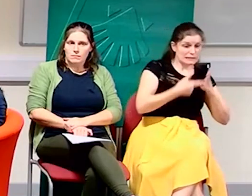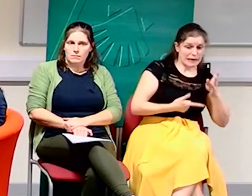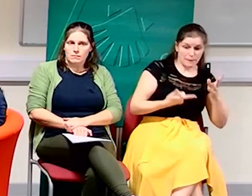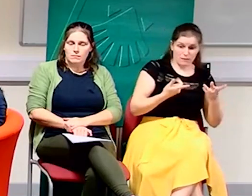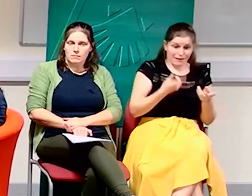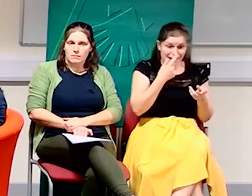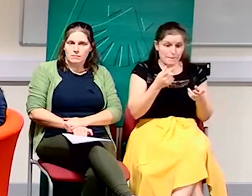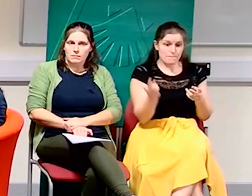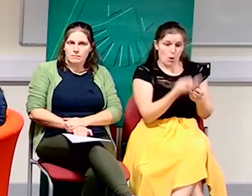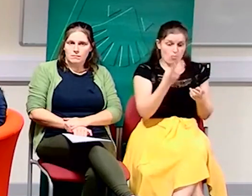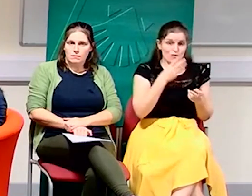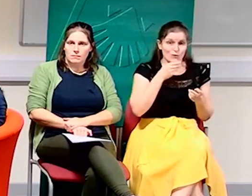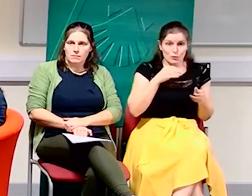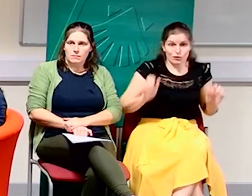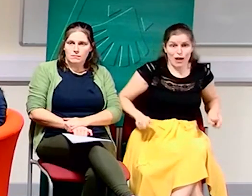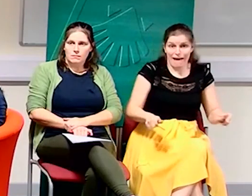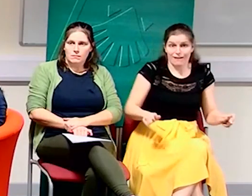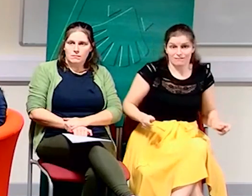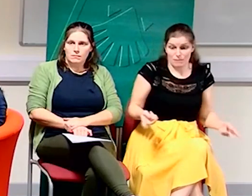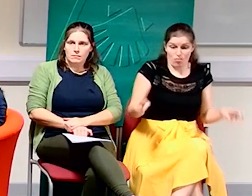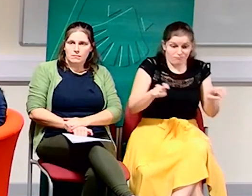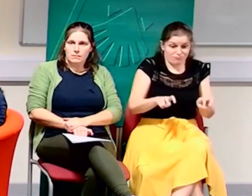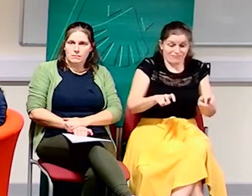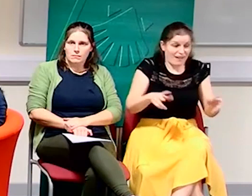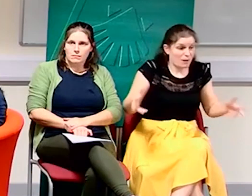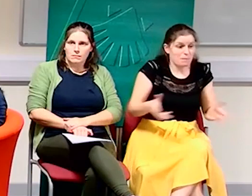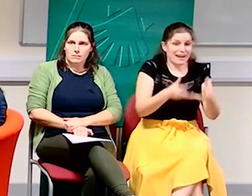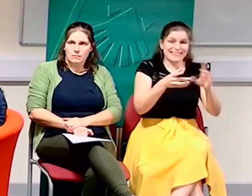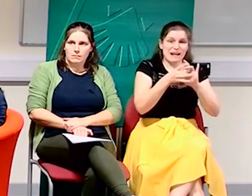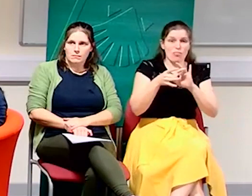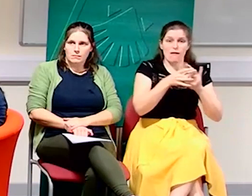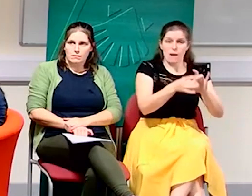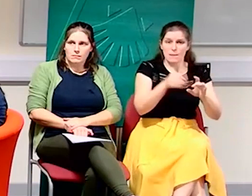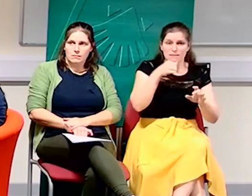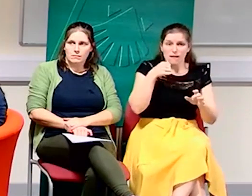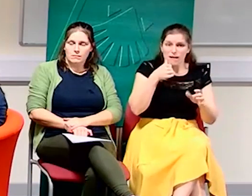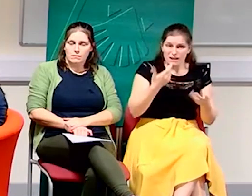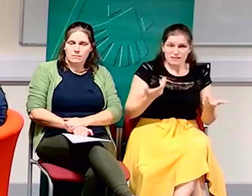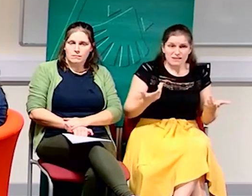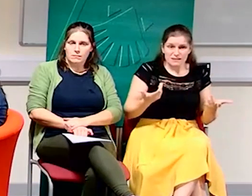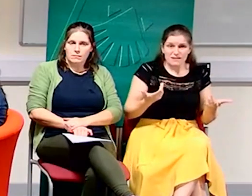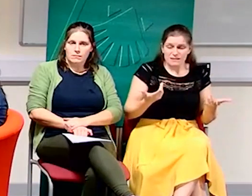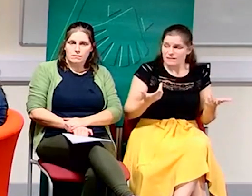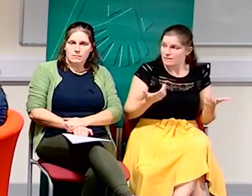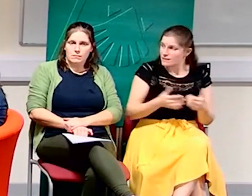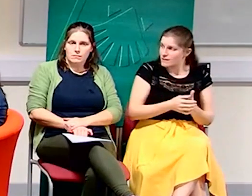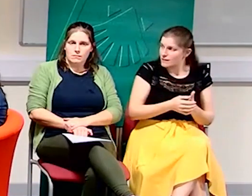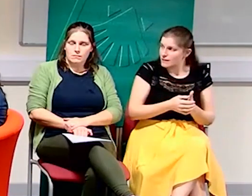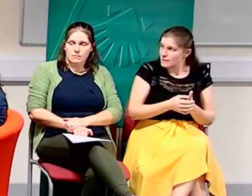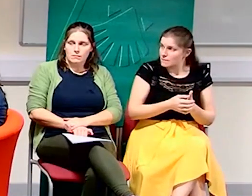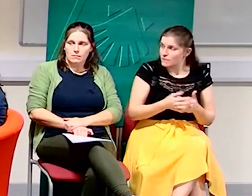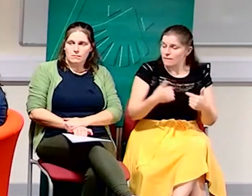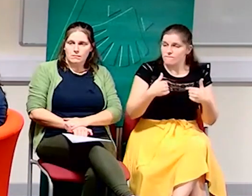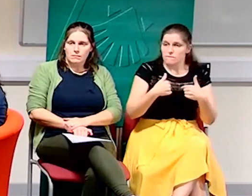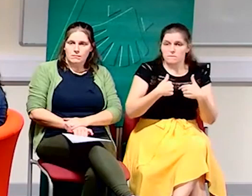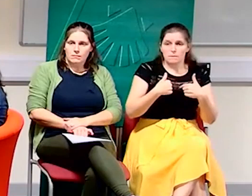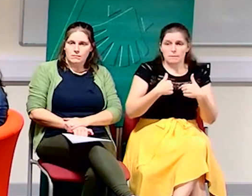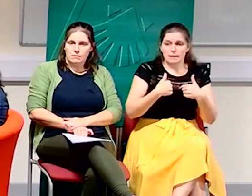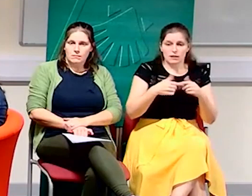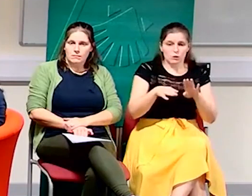a really awesome way to bring everyone together like it's I I I mean for me sport has taught me